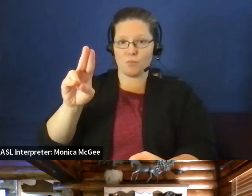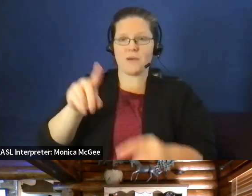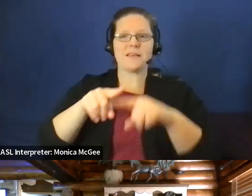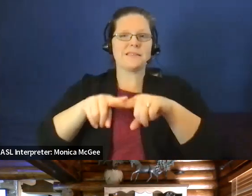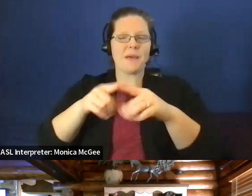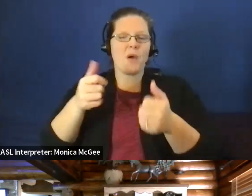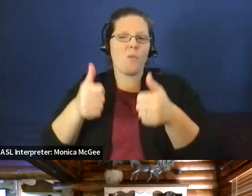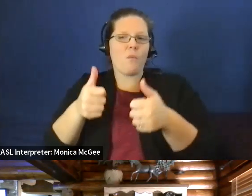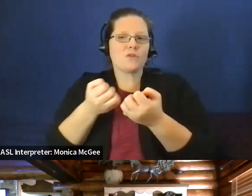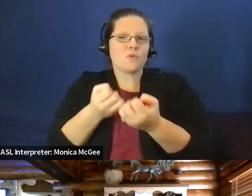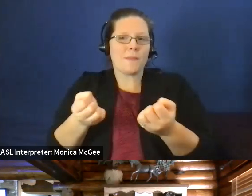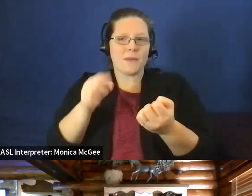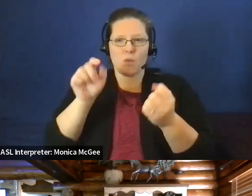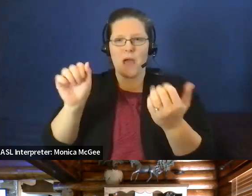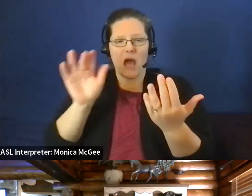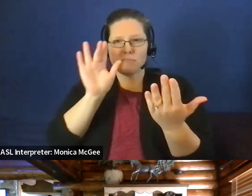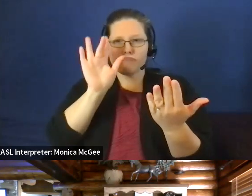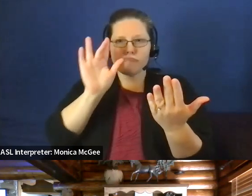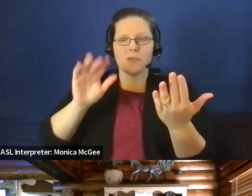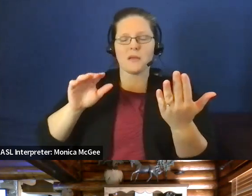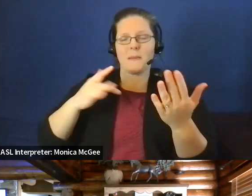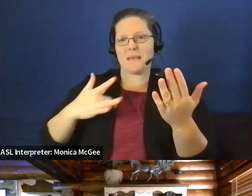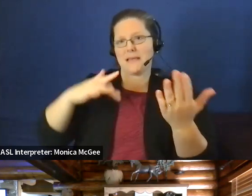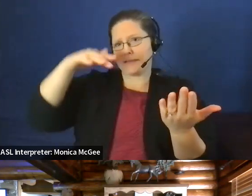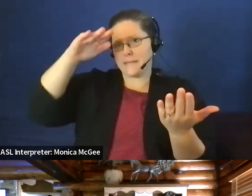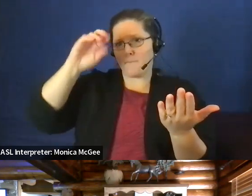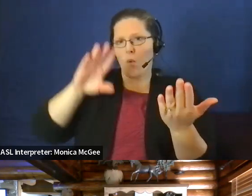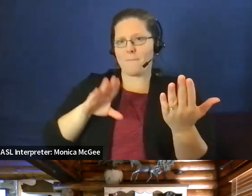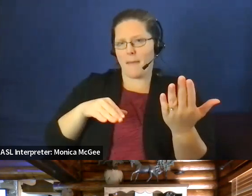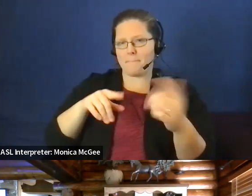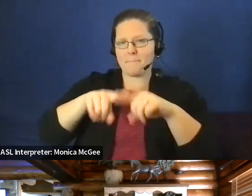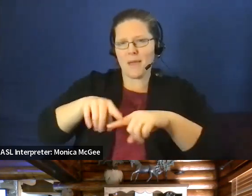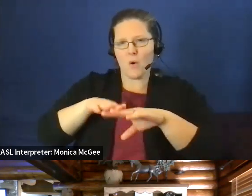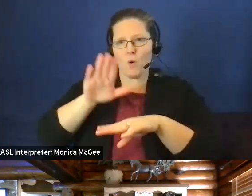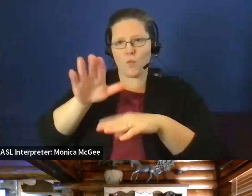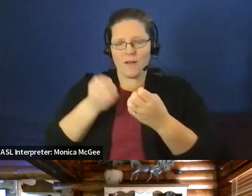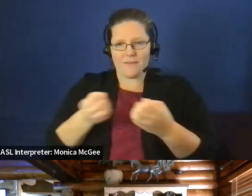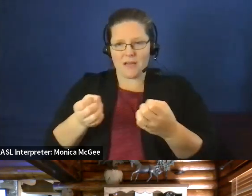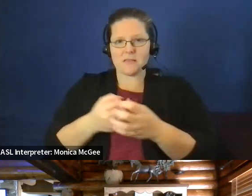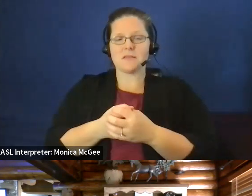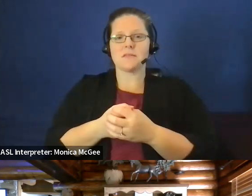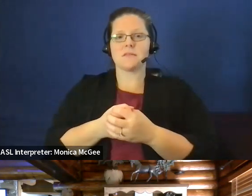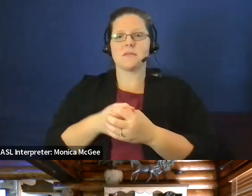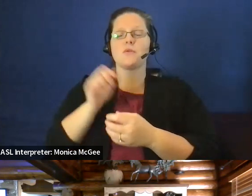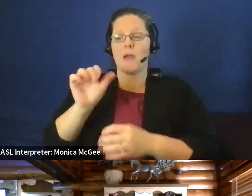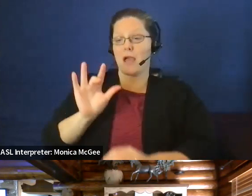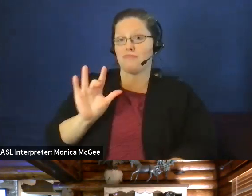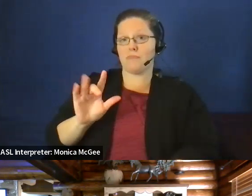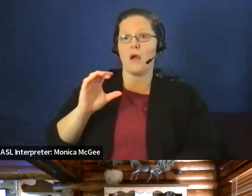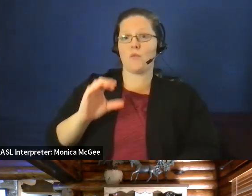mention a few housekeeping items before we get started today. When you scroll over the screen, a menu bar pops up.